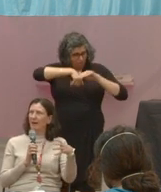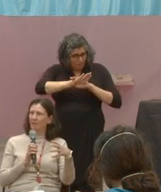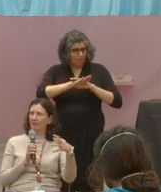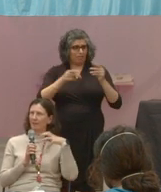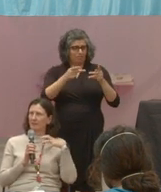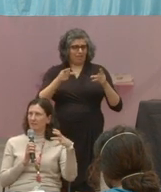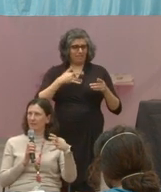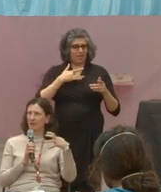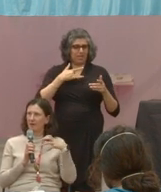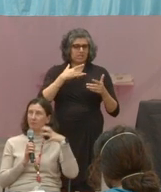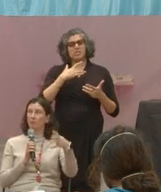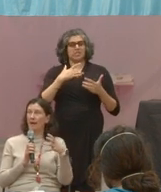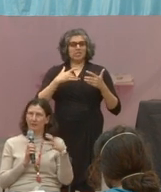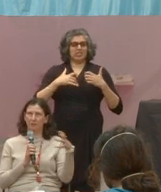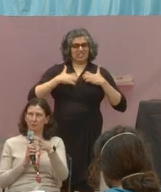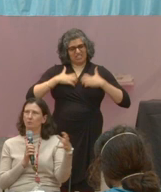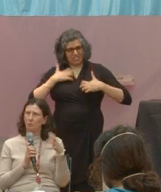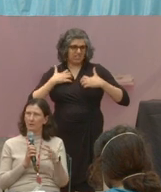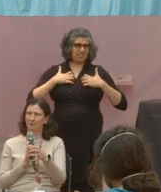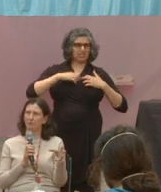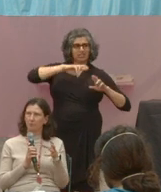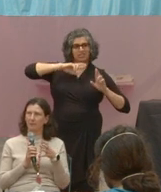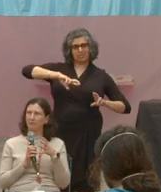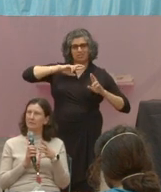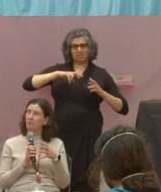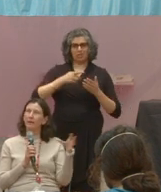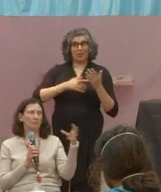having a sense of a reaction to what is currently in this space,